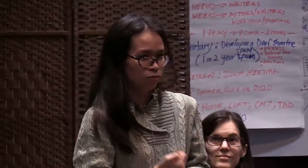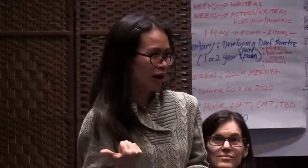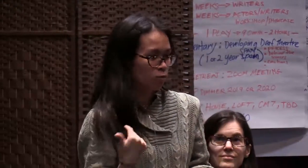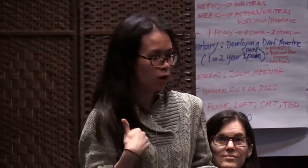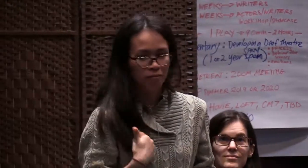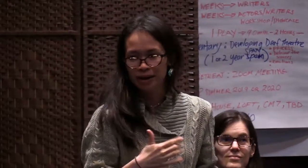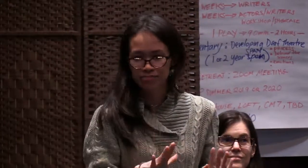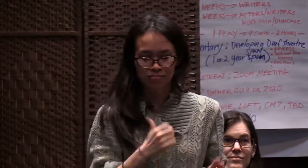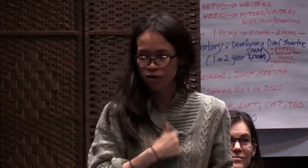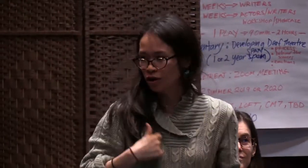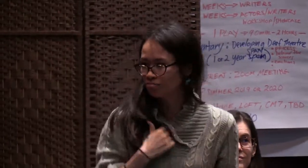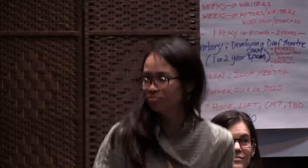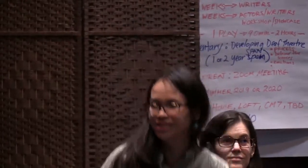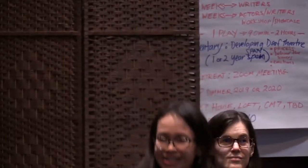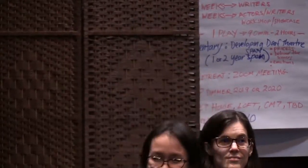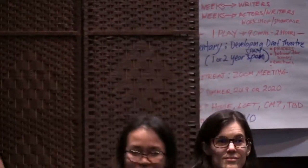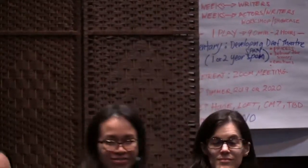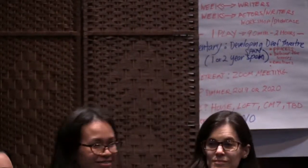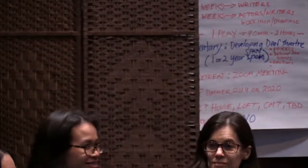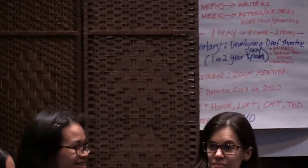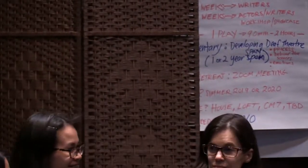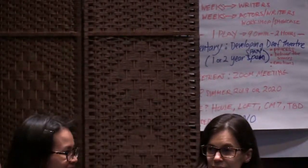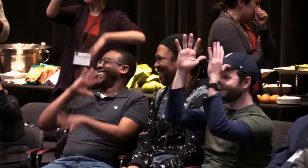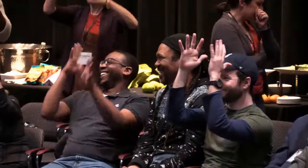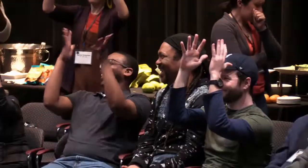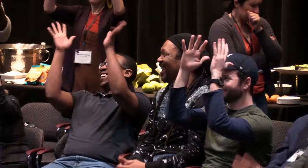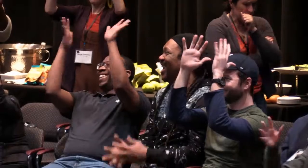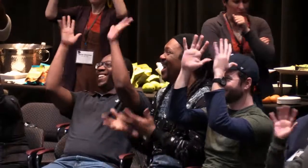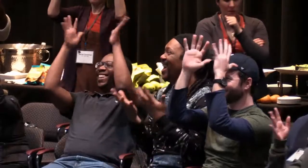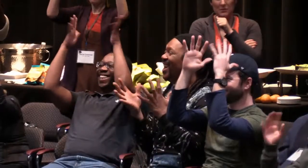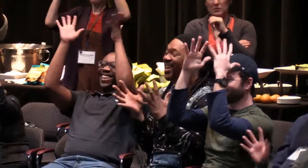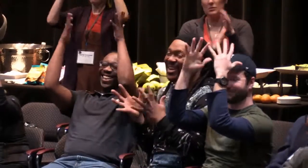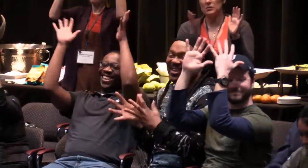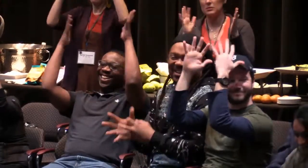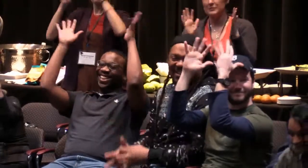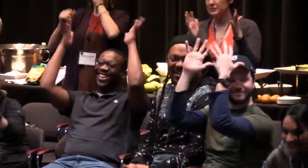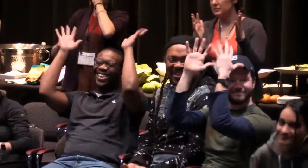Like a family, you will never be able to get rid of me, I'm sorry, I'm here to stay.